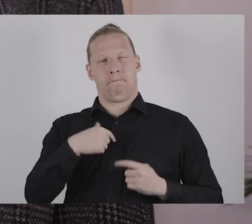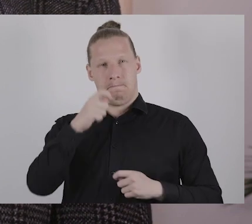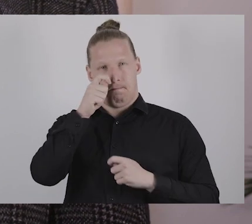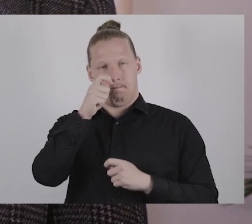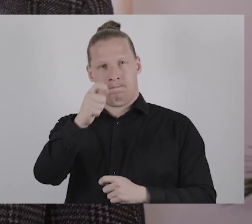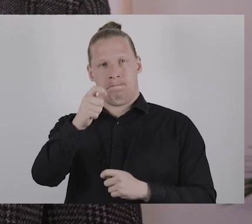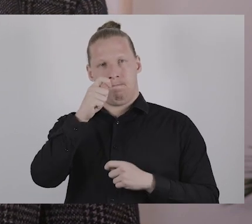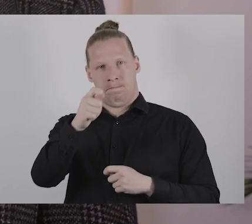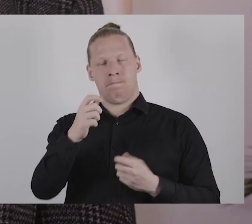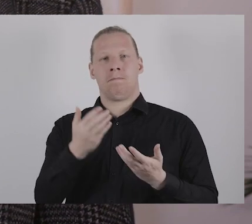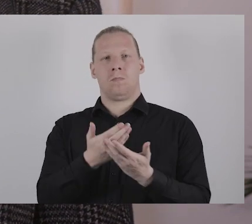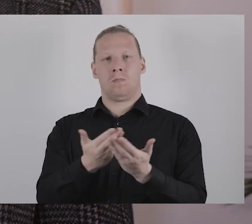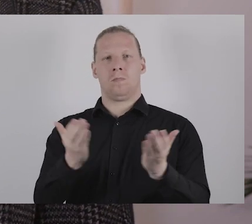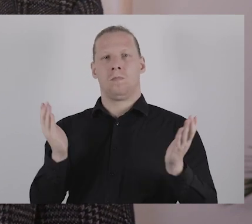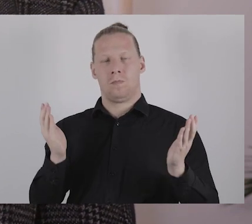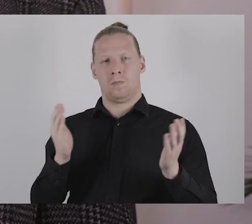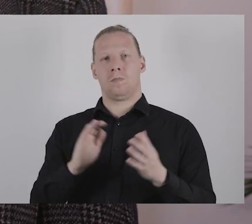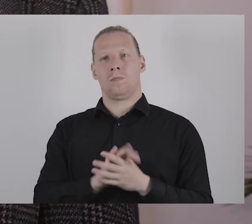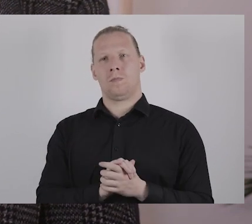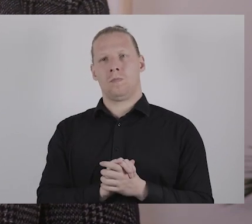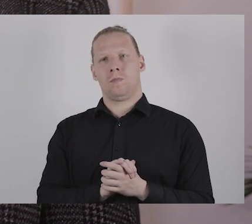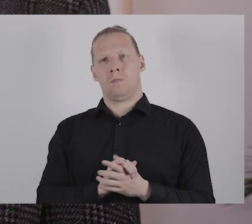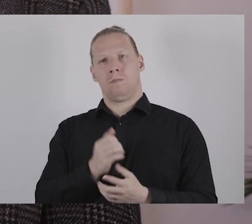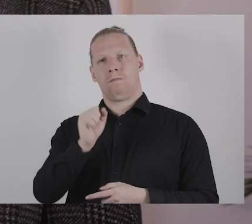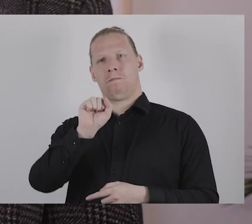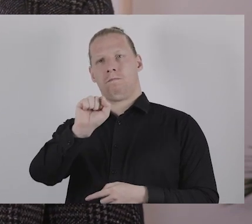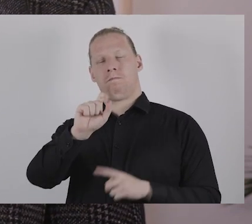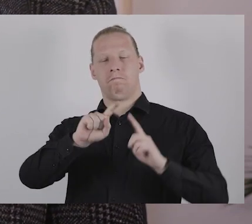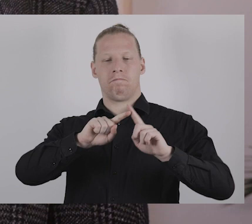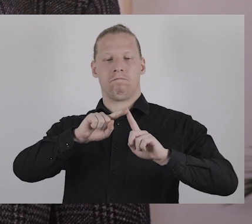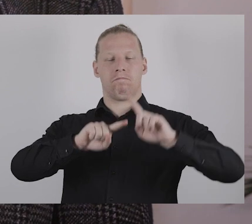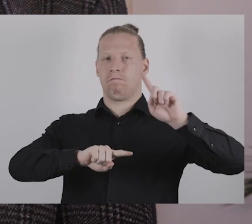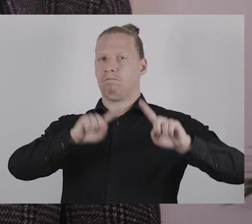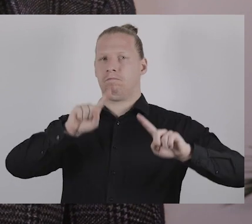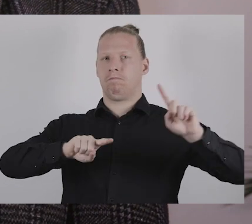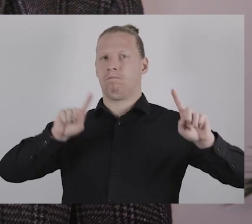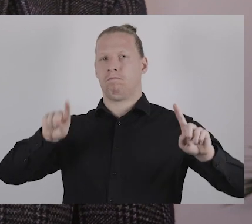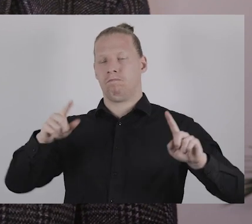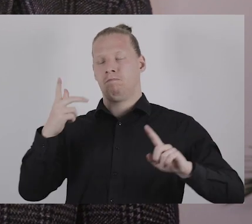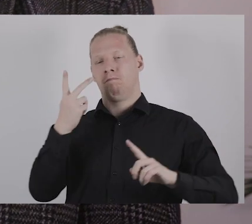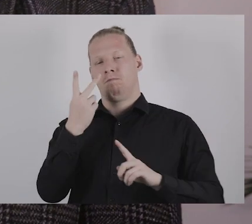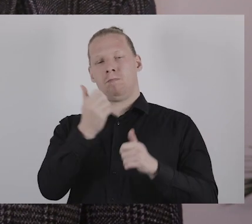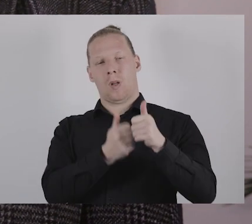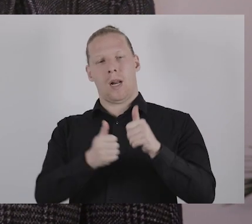(IN TE REO MĀORI) I acknowledge you all, practitioners of the arts.